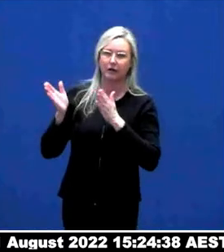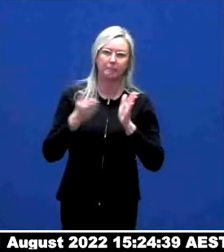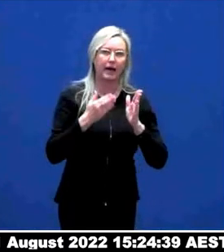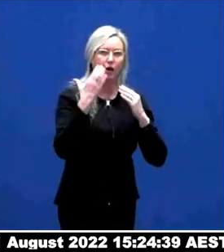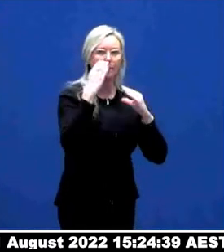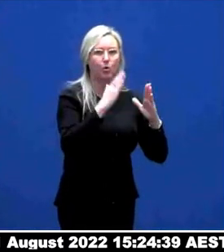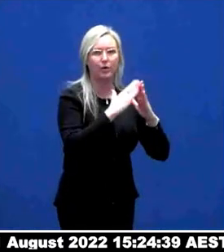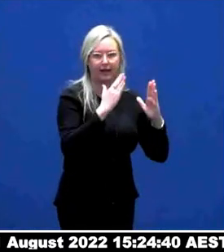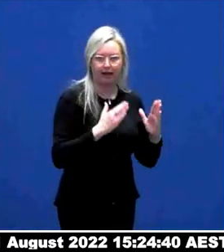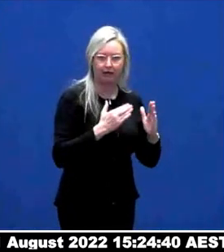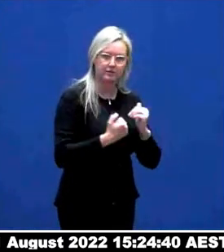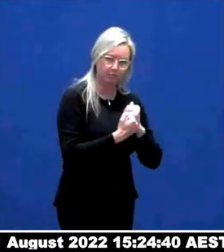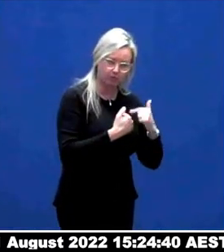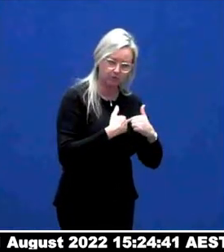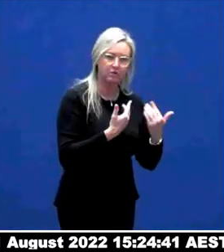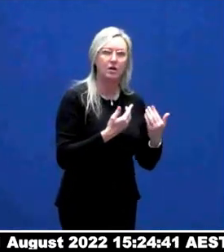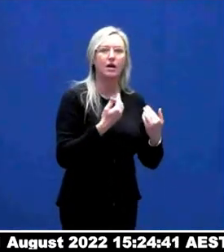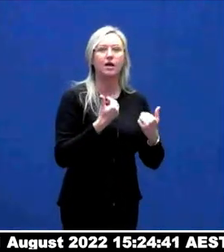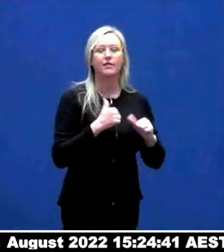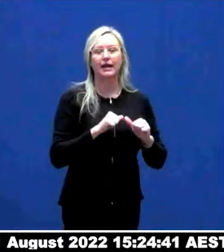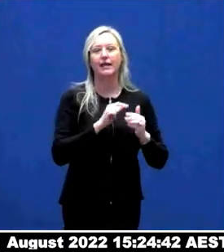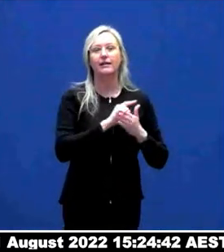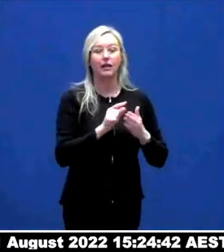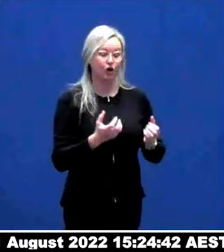But, of course, as time goes on, the gaps between jobs just gets longer and longer.